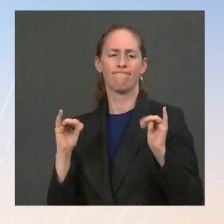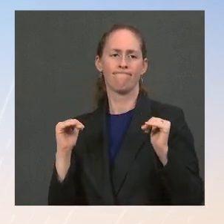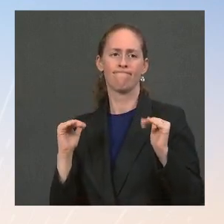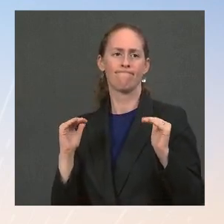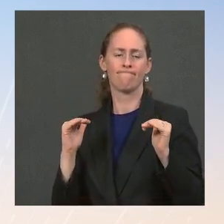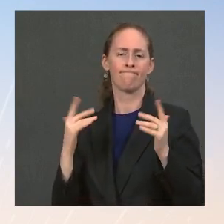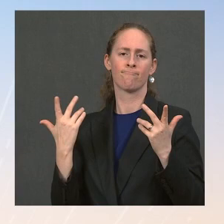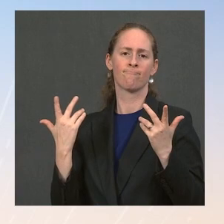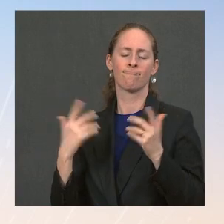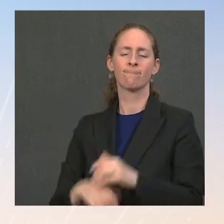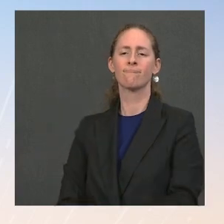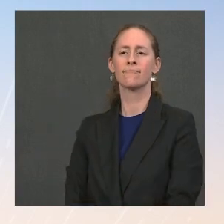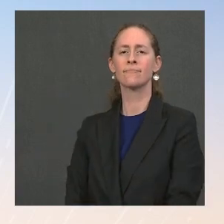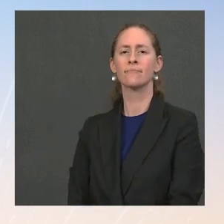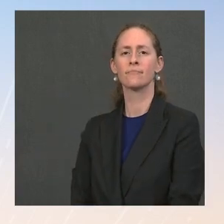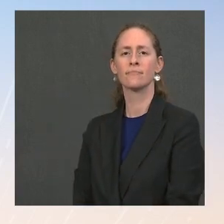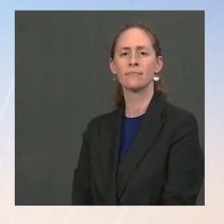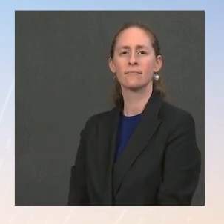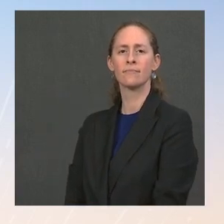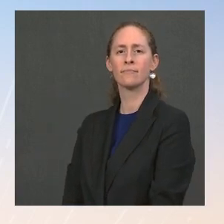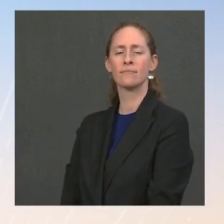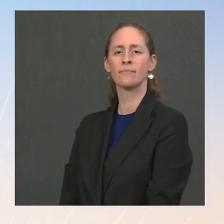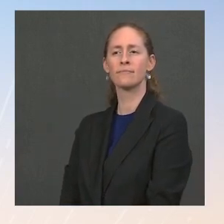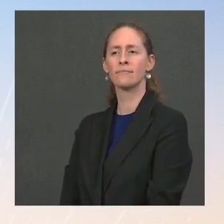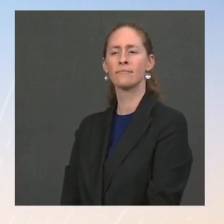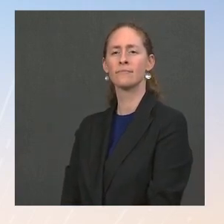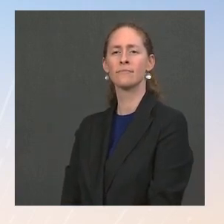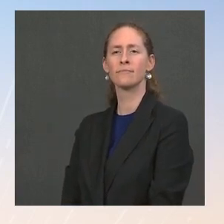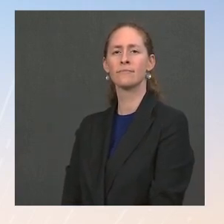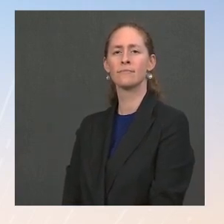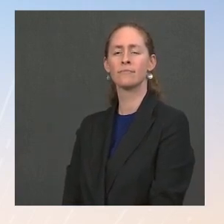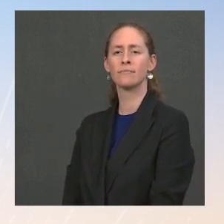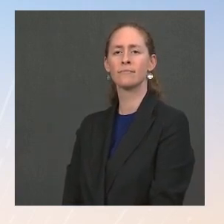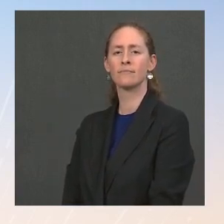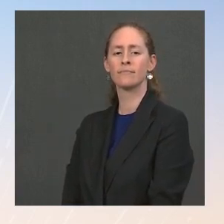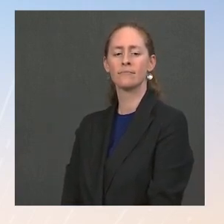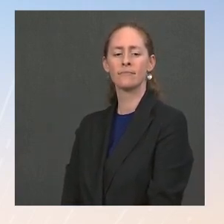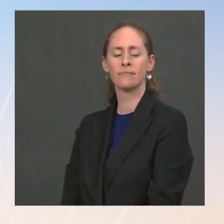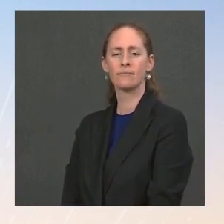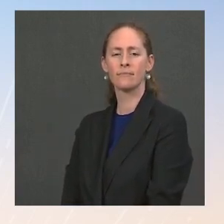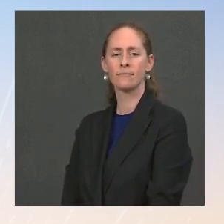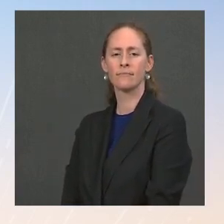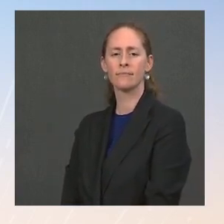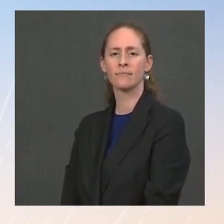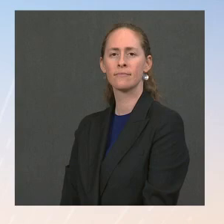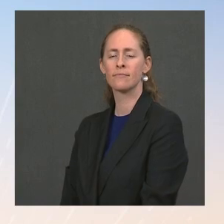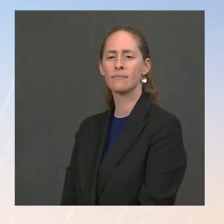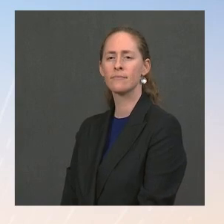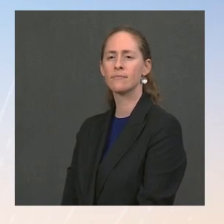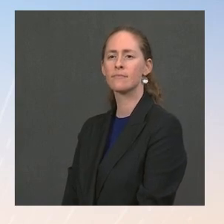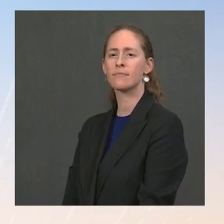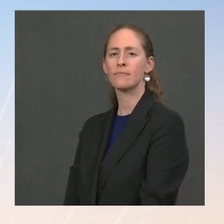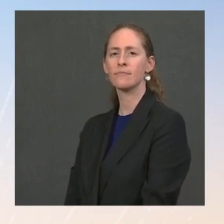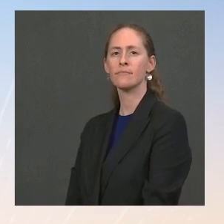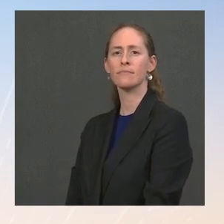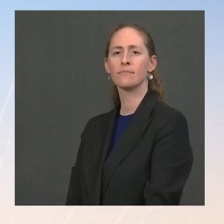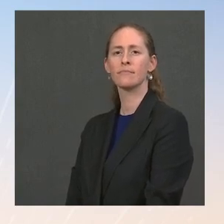Ms. Psaki: Go ahead. >> The Press: Thanks, Jen. Ms. Psaki: Well, I'll come back to you, Patsy. The Press: So, the Congress has now solved the -- temporarily solved the debt ceiling